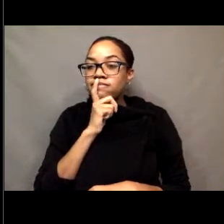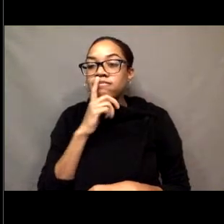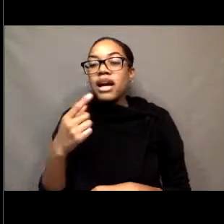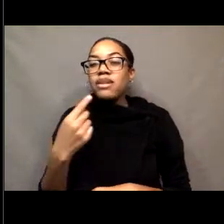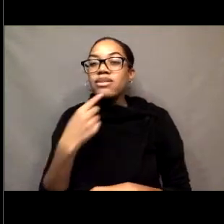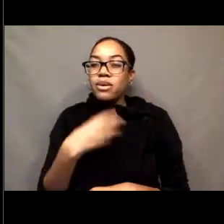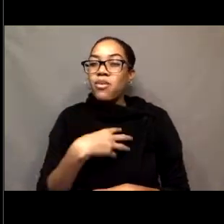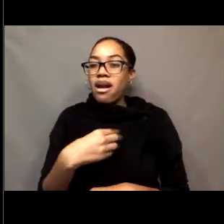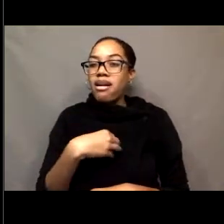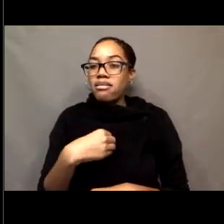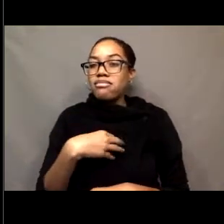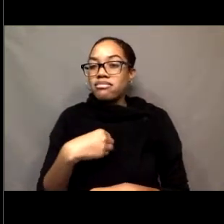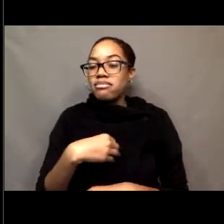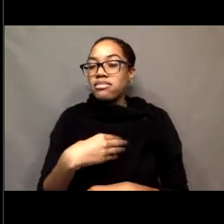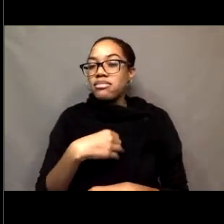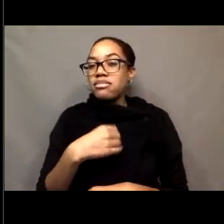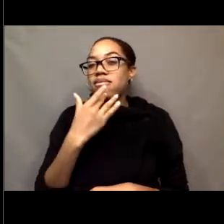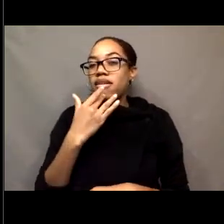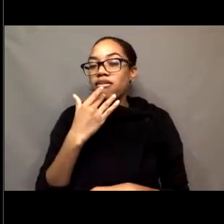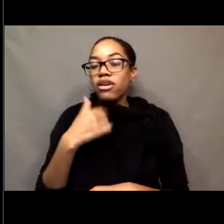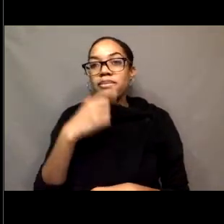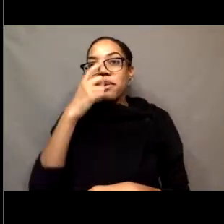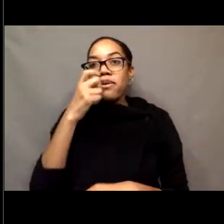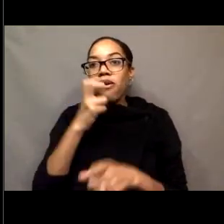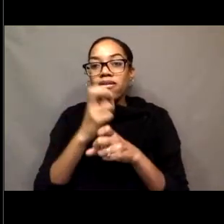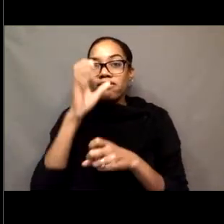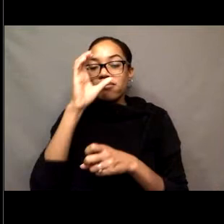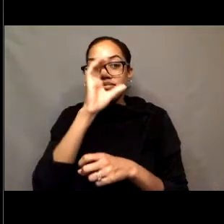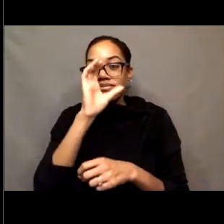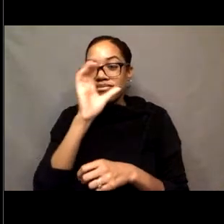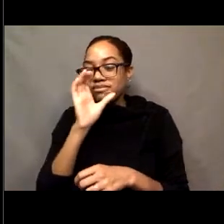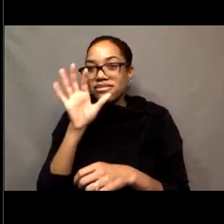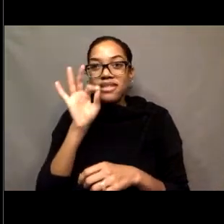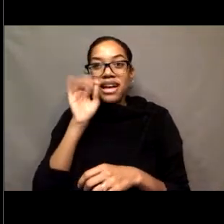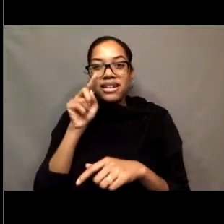are my favorite to find because they are very rare.